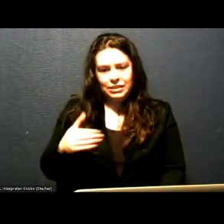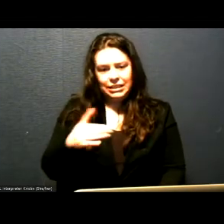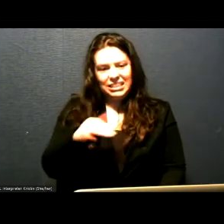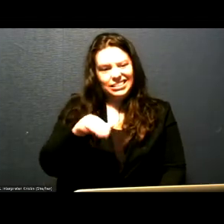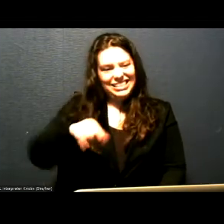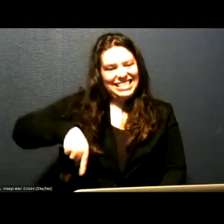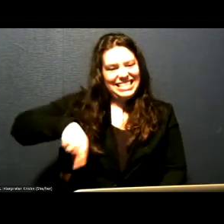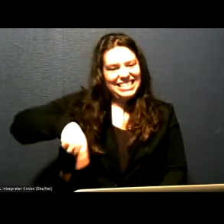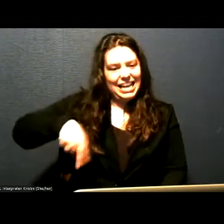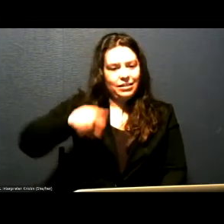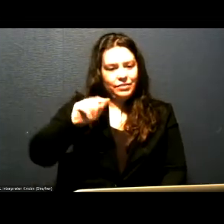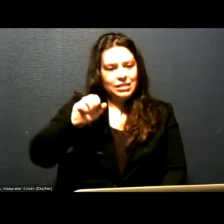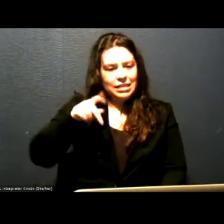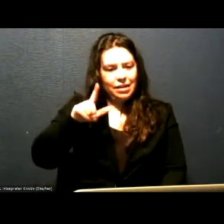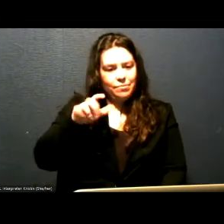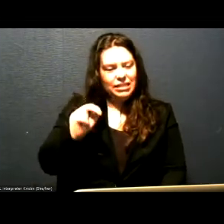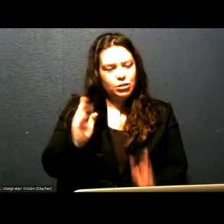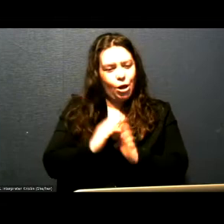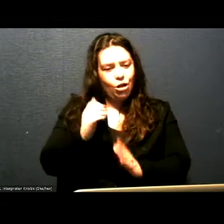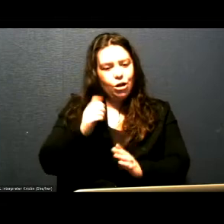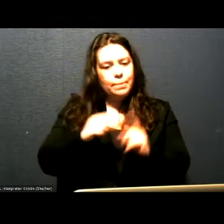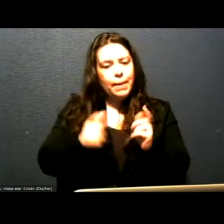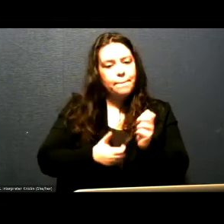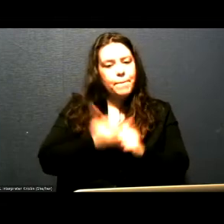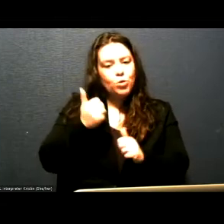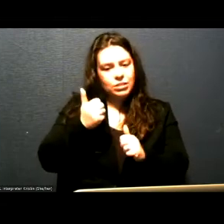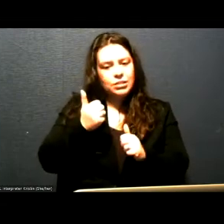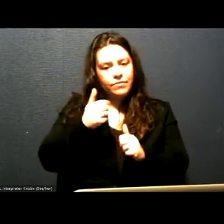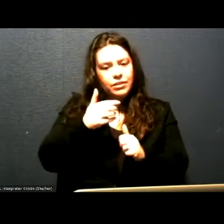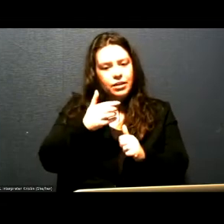But the majority of the fish that they get is, is this capelin. And here's the head of the capelin.